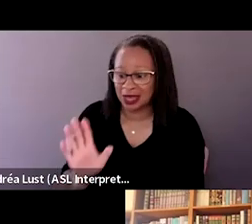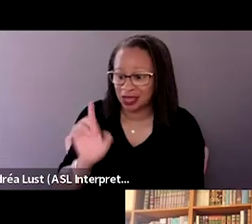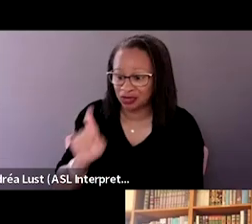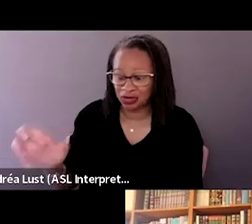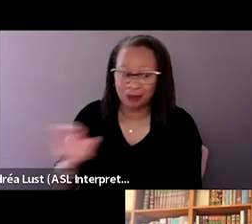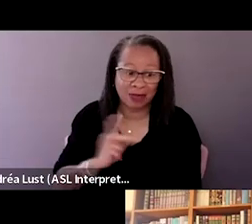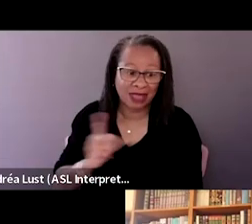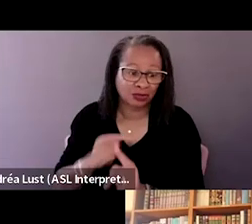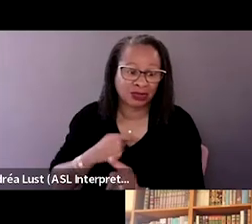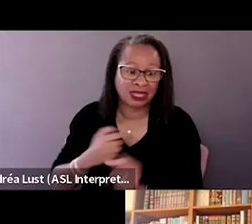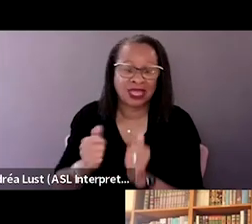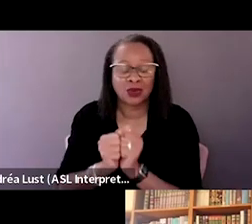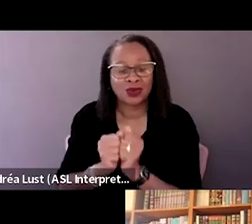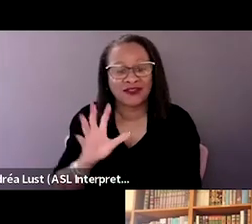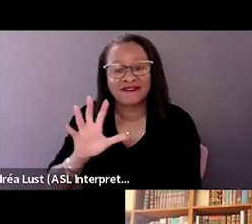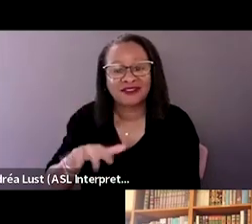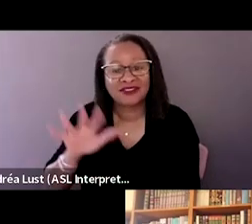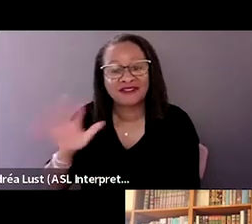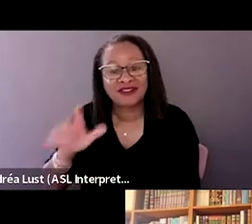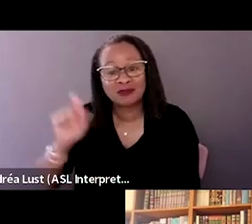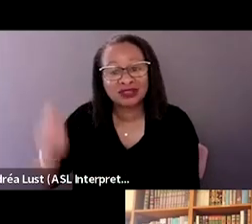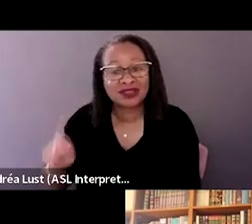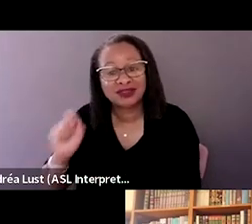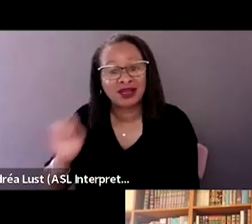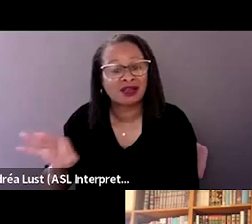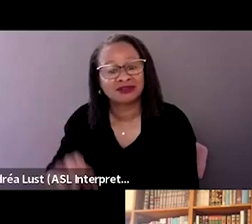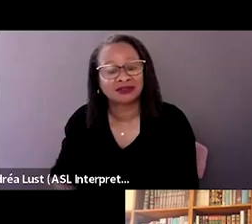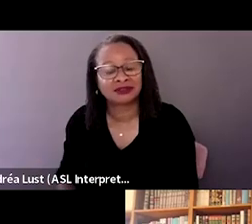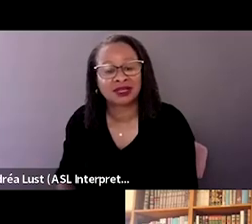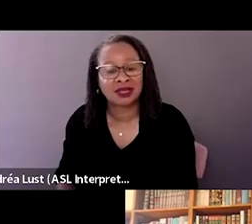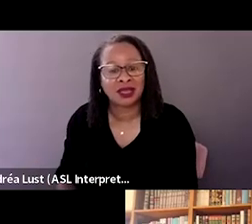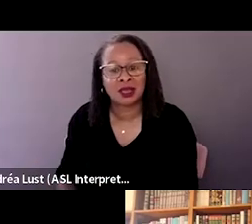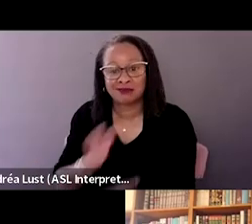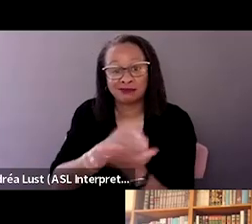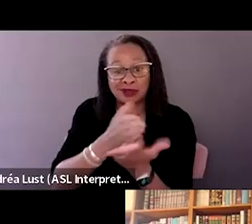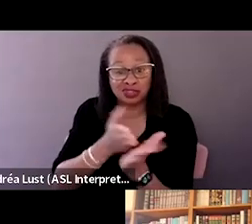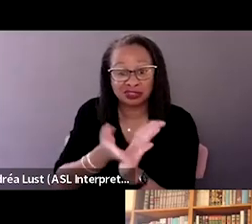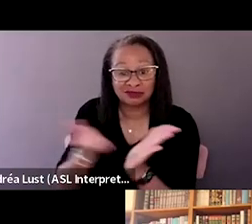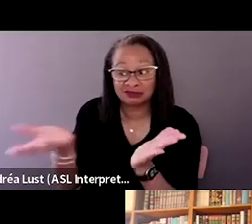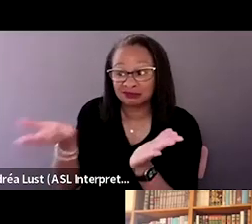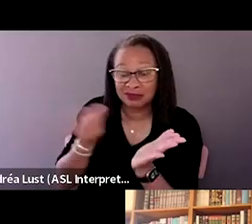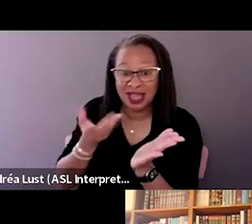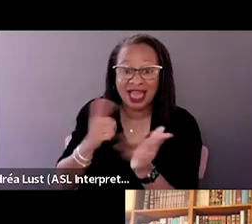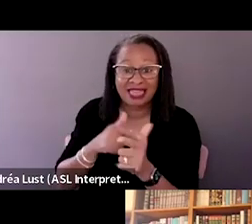with 55% of the budget. And then after that to have two broadcasters